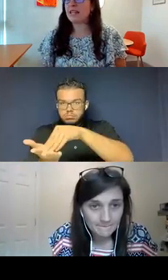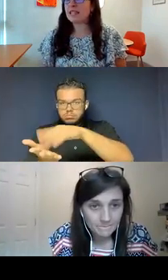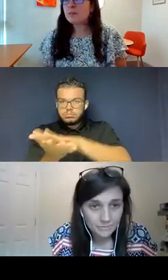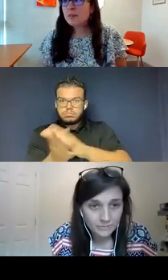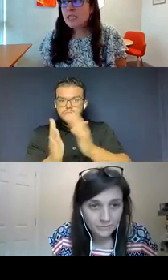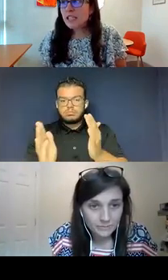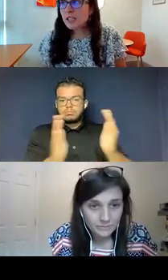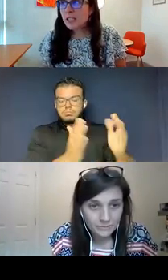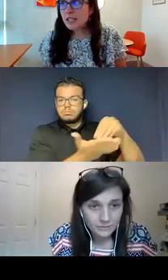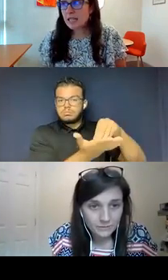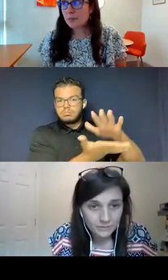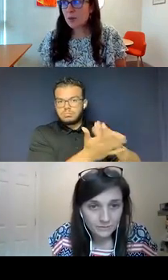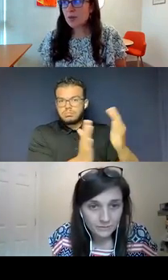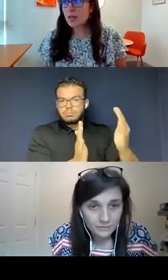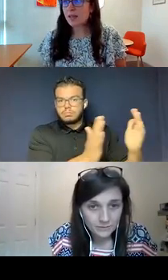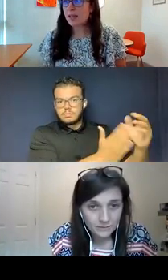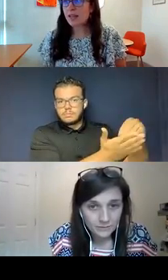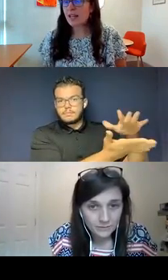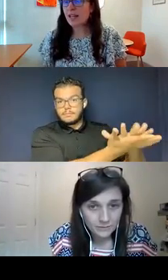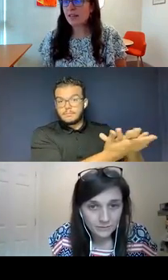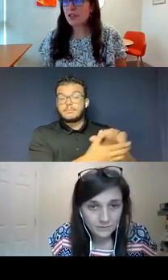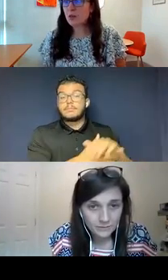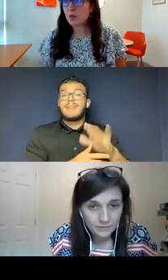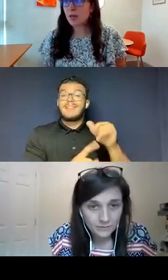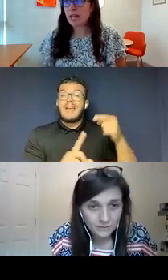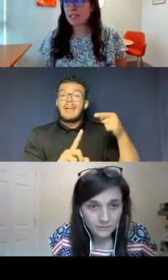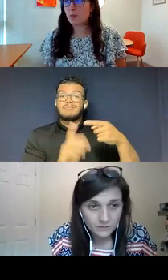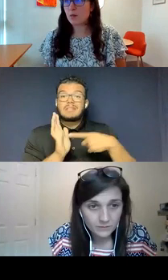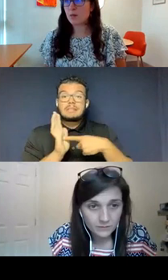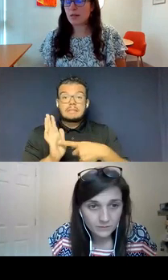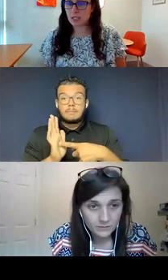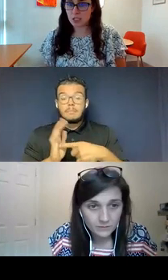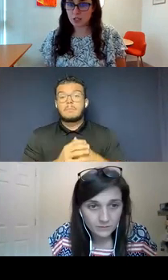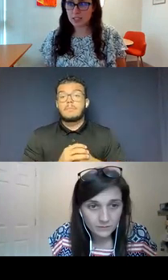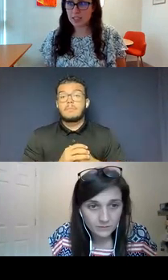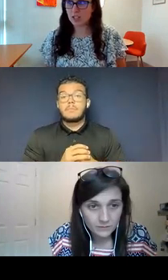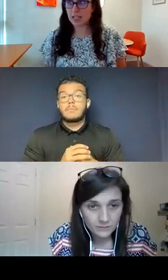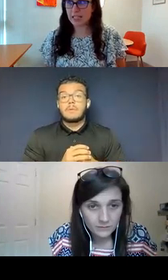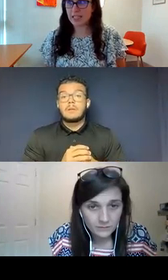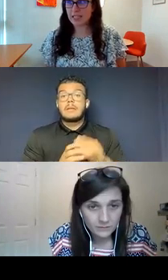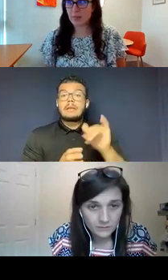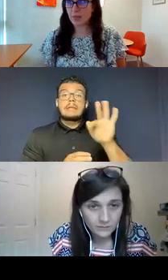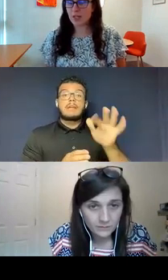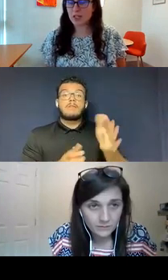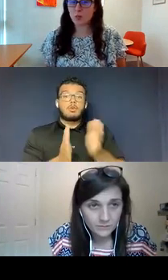In this particular example, if you had someone request a service in July to December